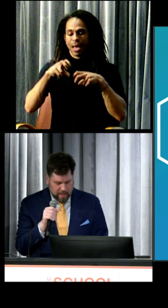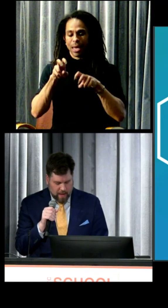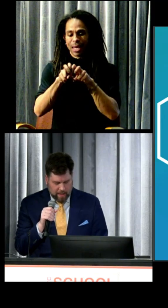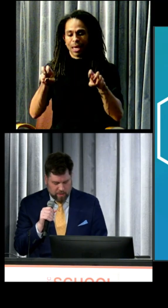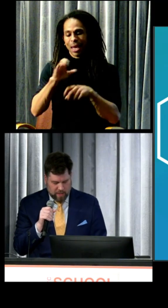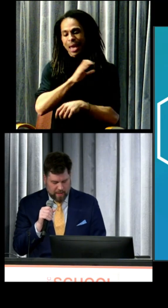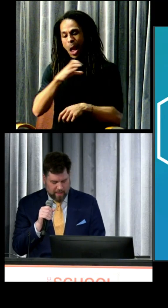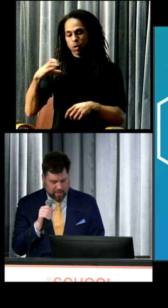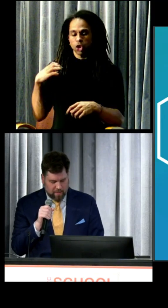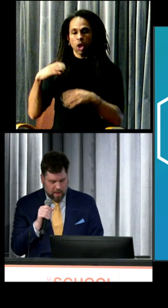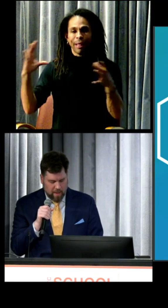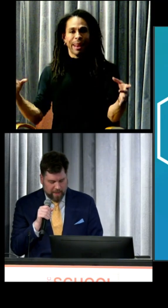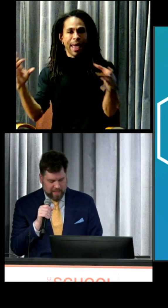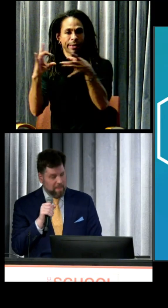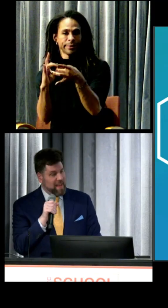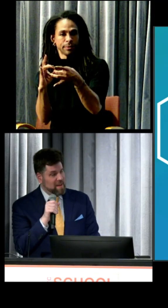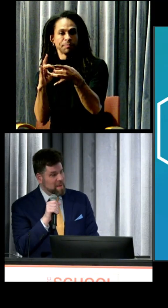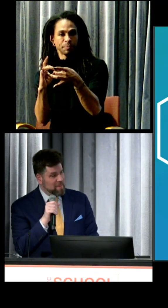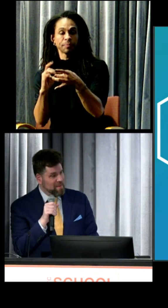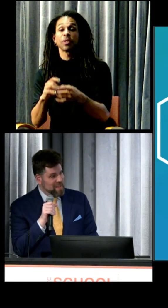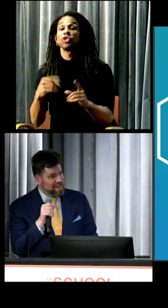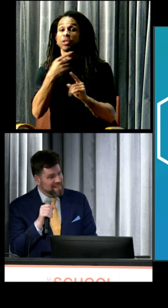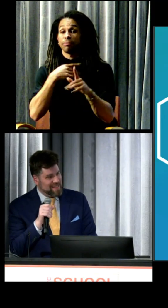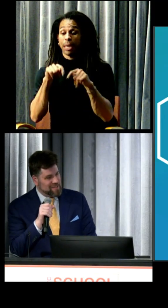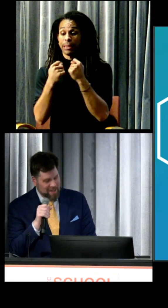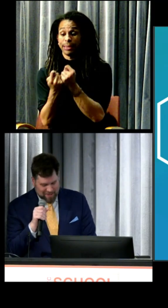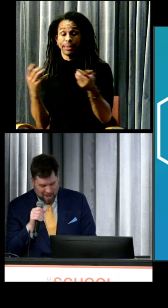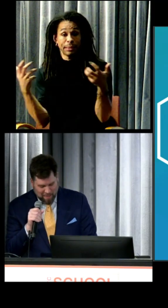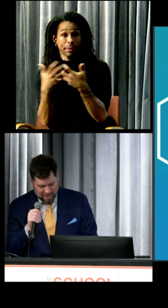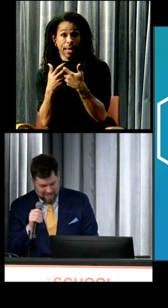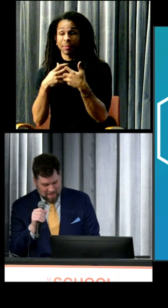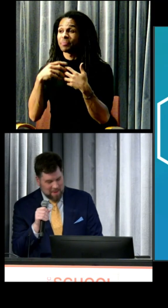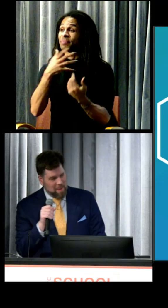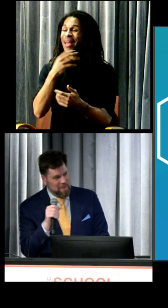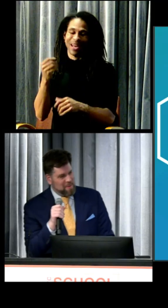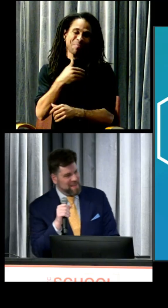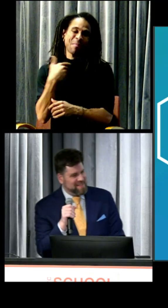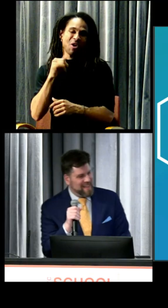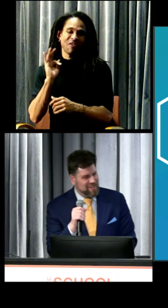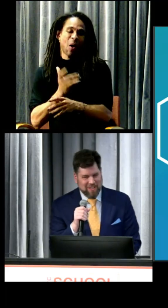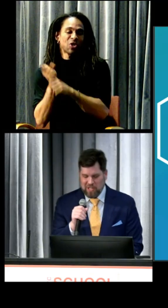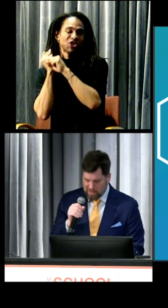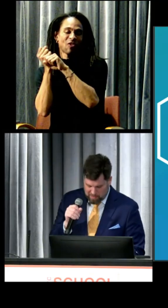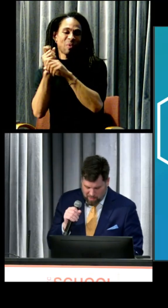Again, you know, if you took the bus to get here today, the average speed between each of those